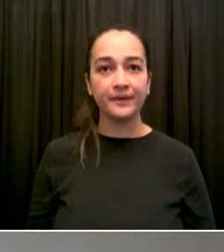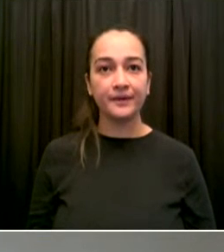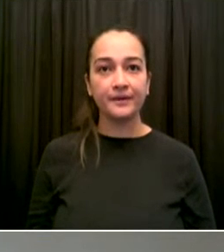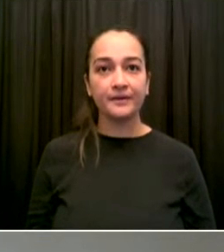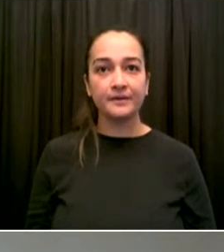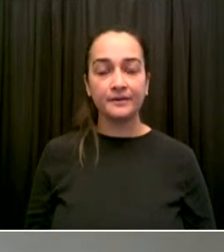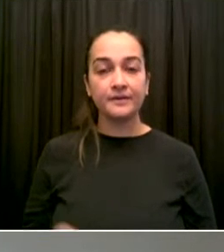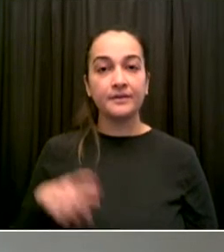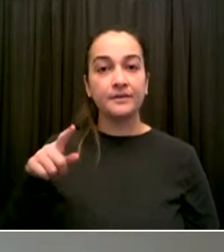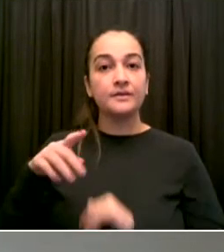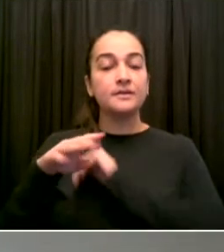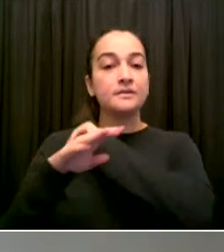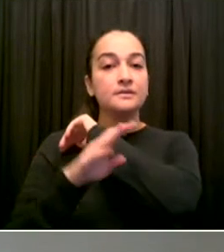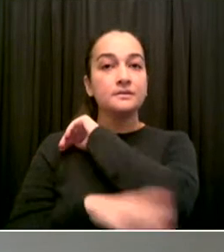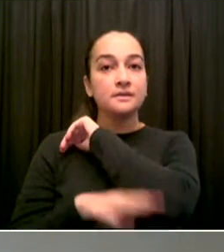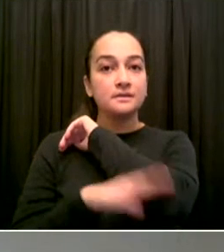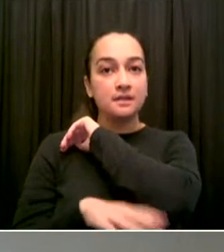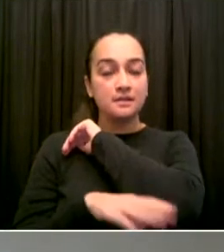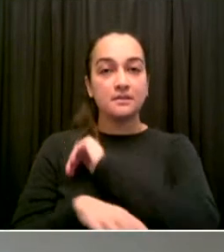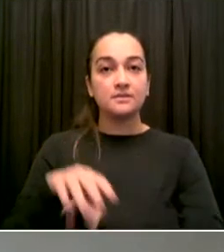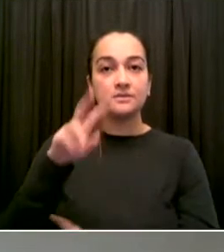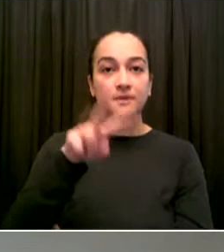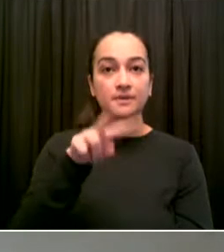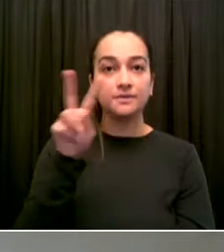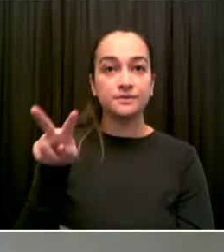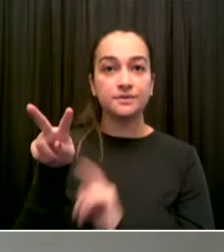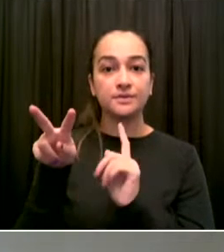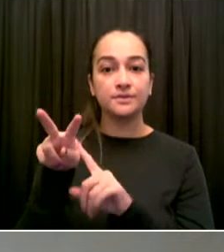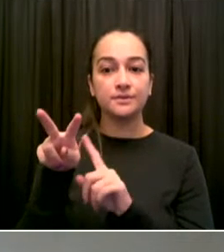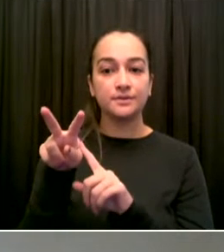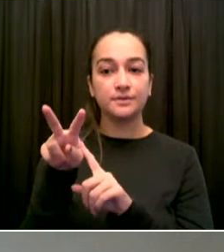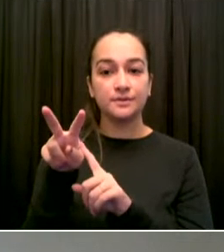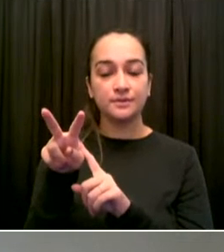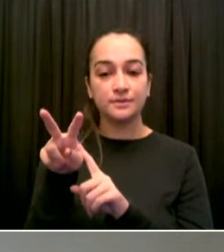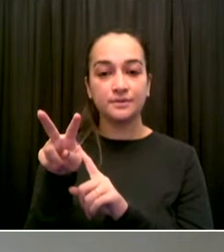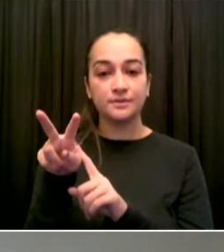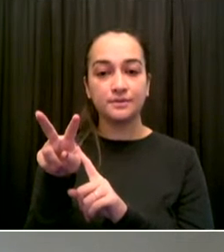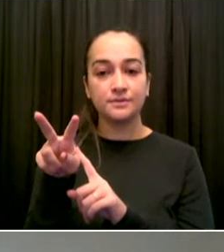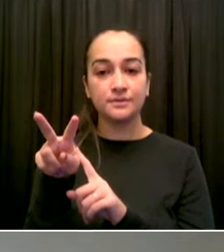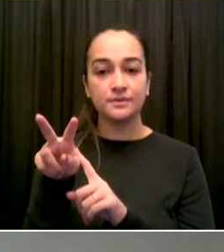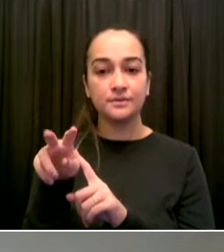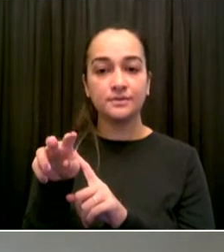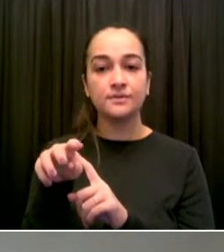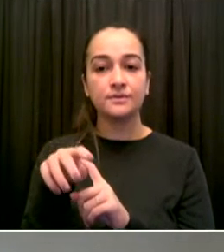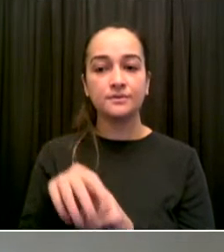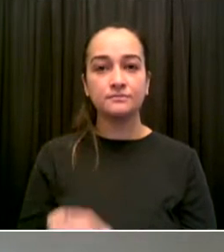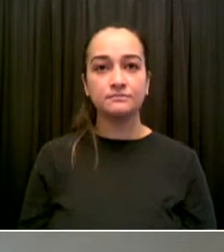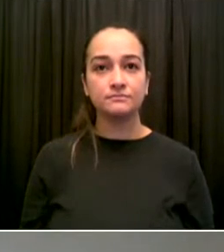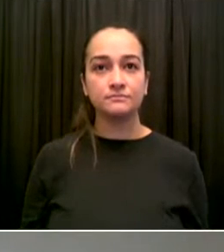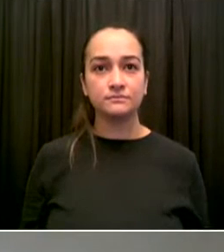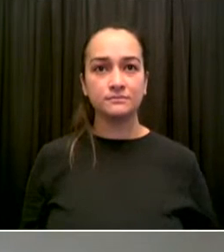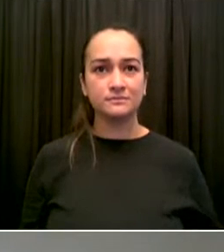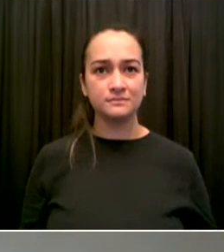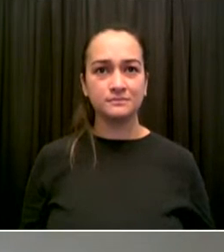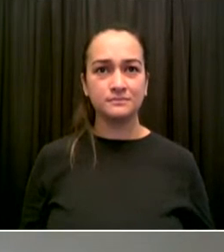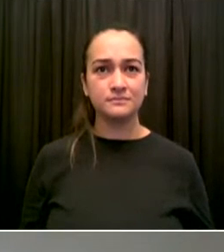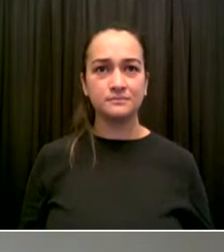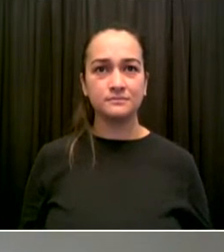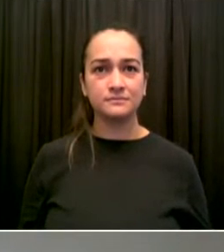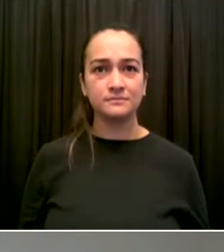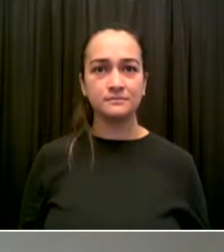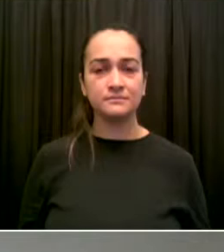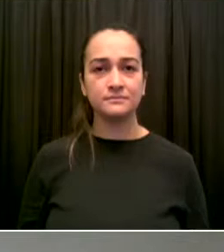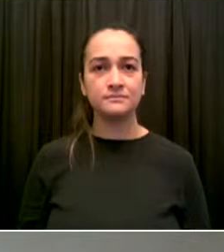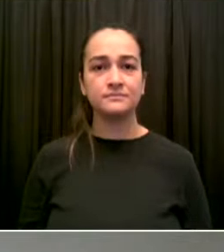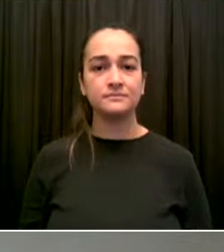MANDATING FOR THAT SAME DAY,